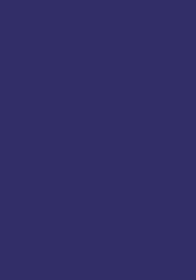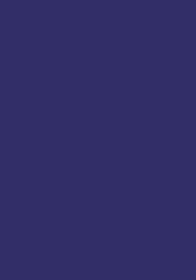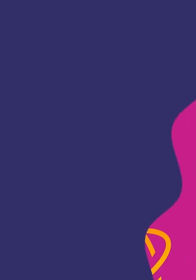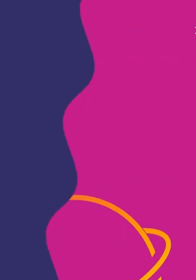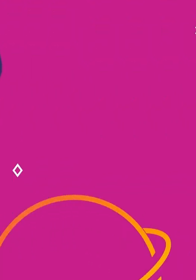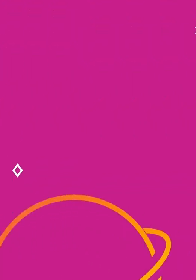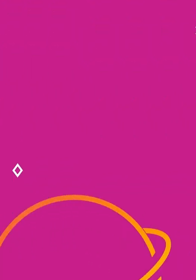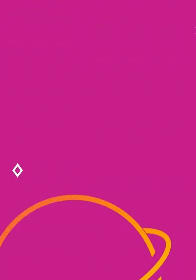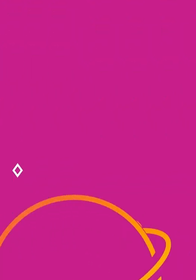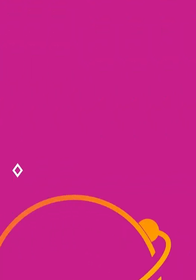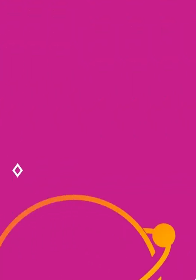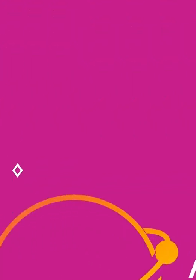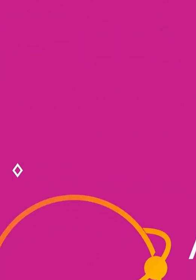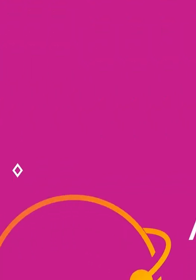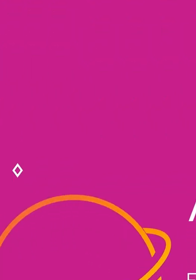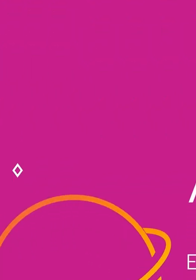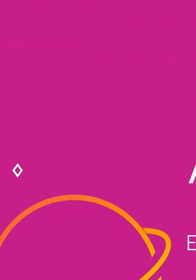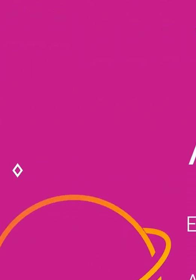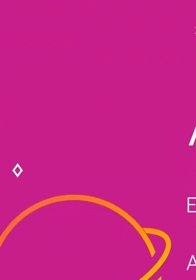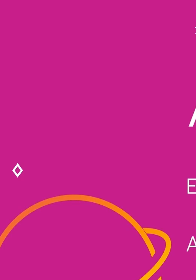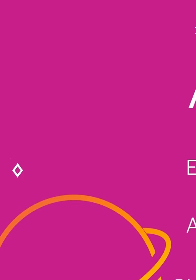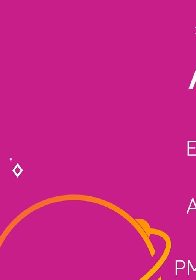(rocket whooshing)